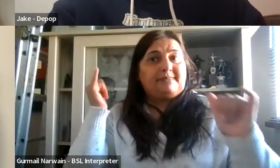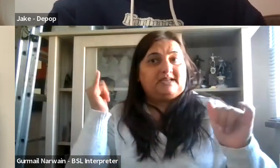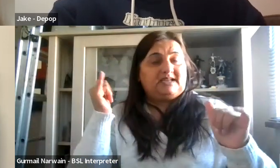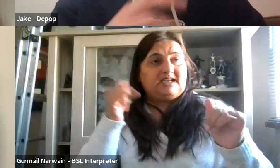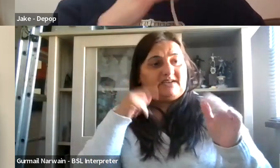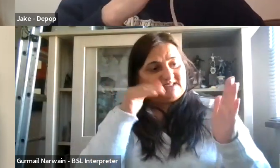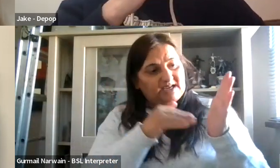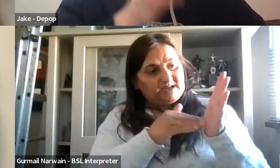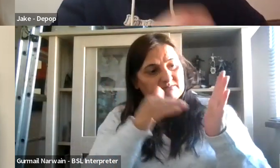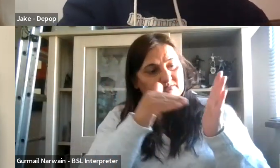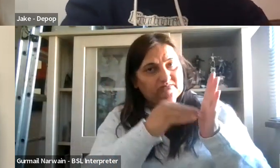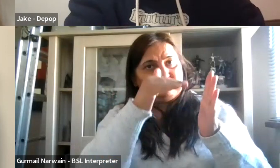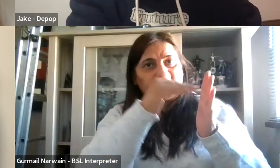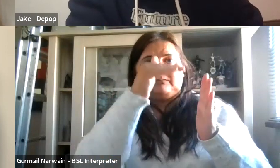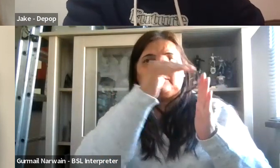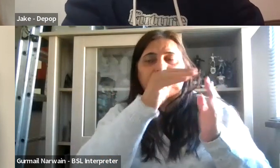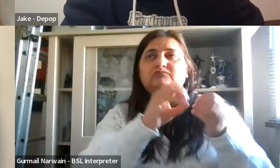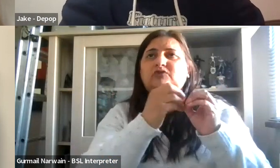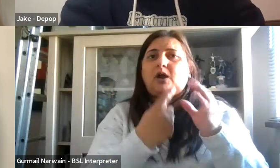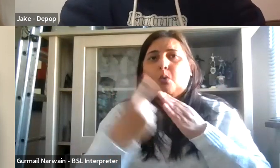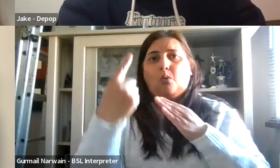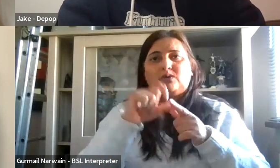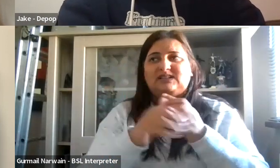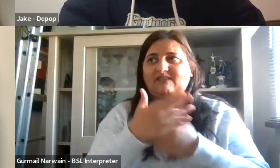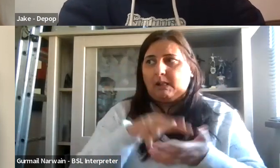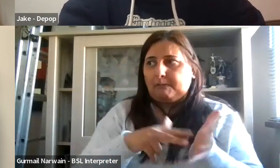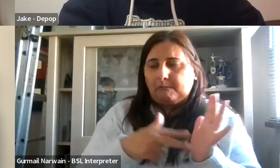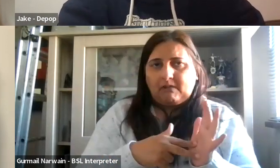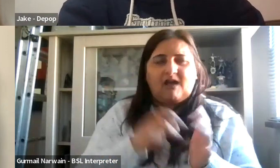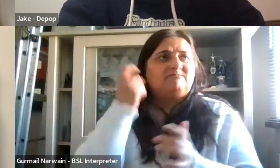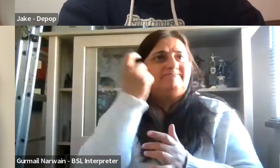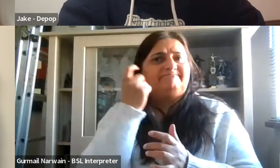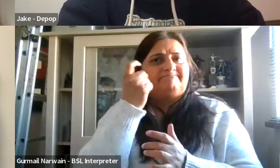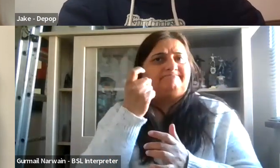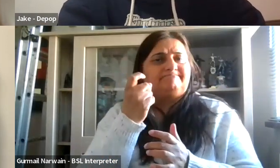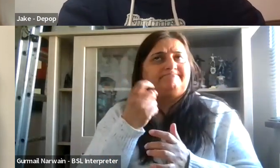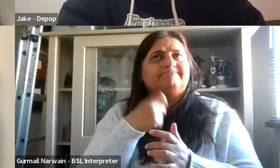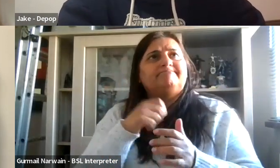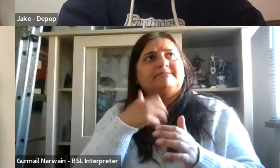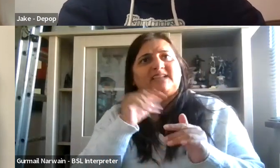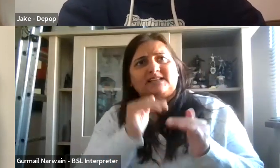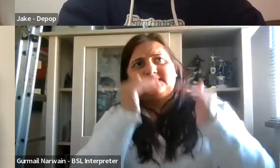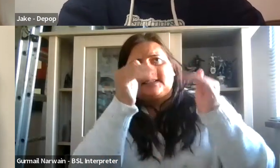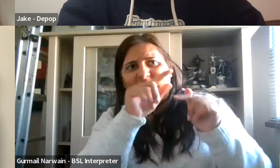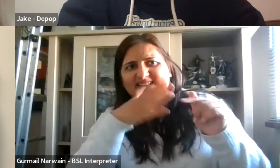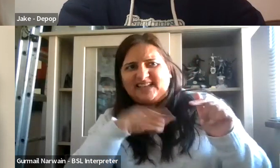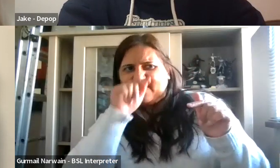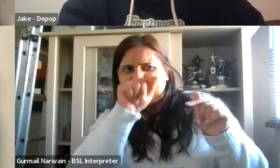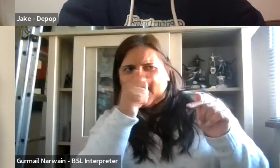helpful in terms of creating your own development plan and thinking about. level, which in turn creates a clear understanding of a bit of a career path across the company, that is Okay, if that's what's expected at the next level is that what I want to work towards?